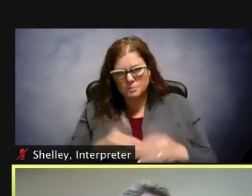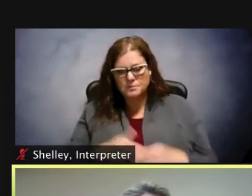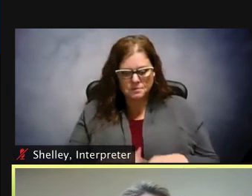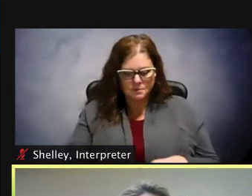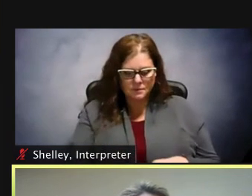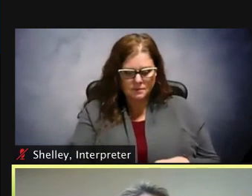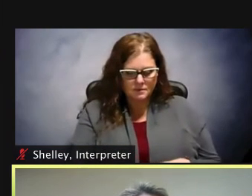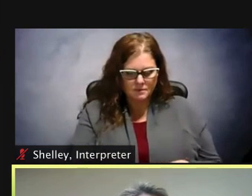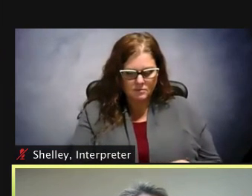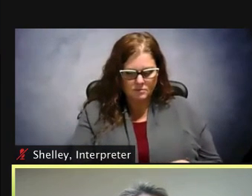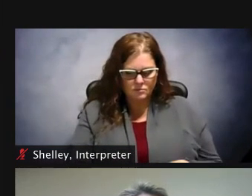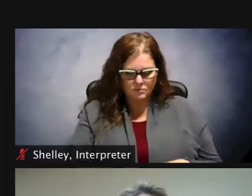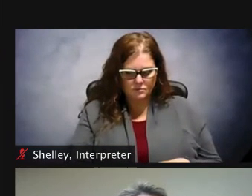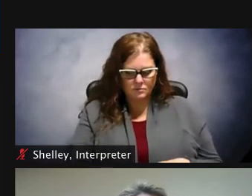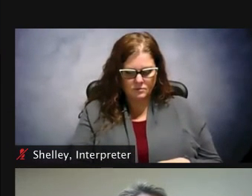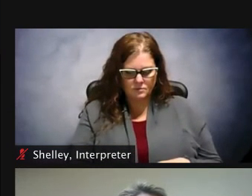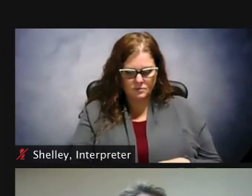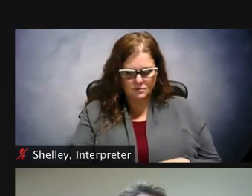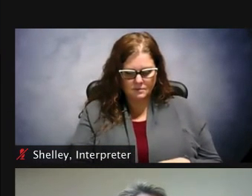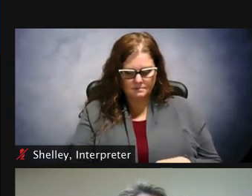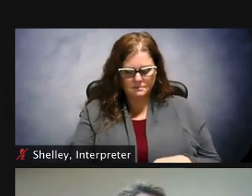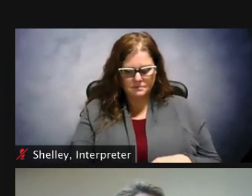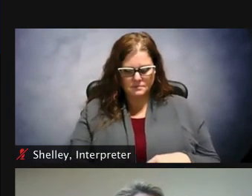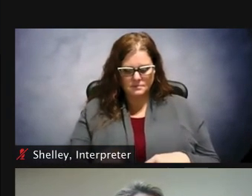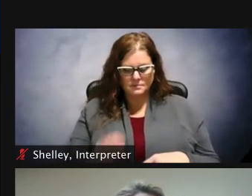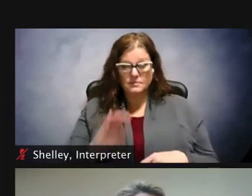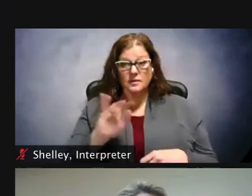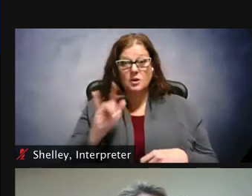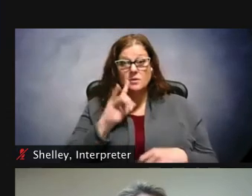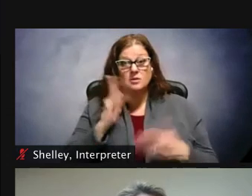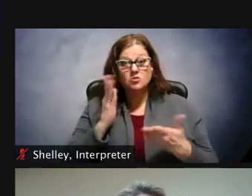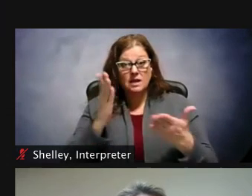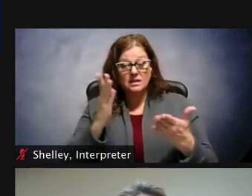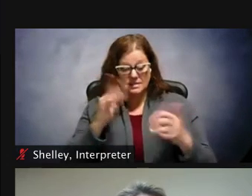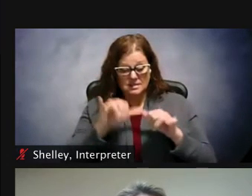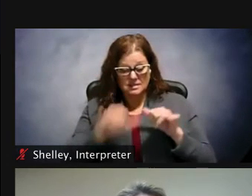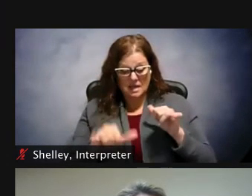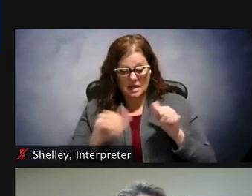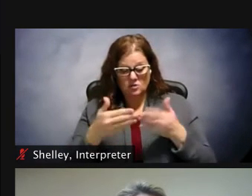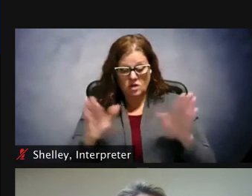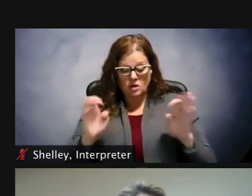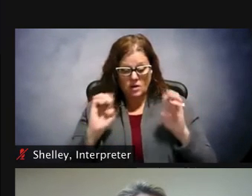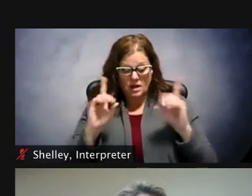[CARA] So Julie, suggested that he stay in gen ed, but move to the gen ed setting with